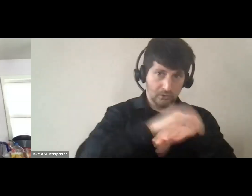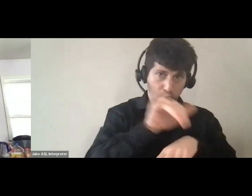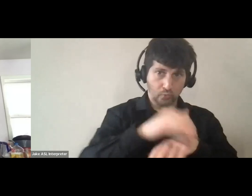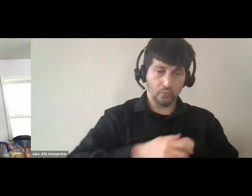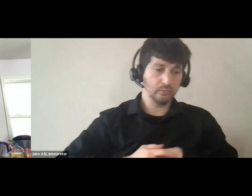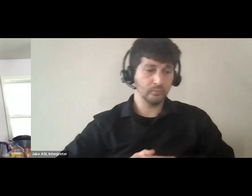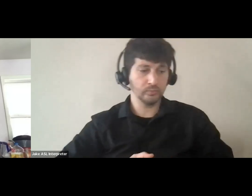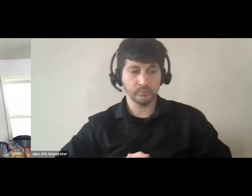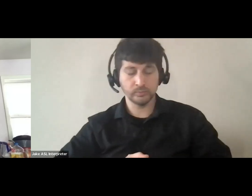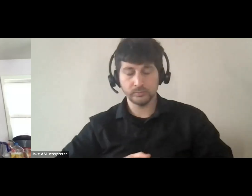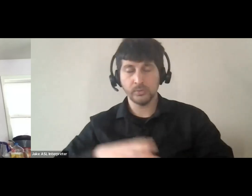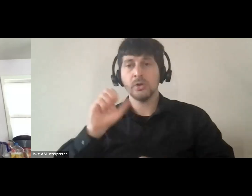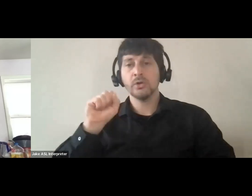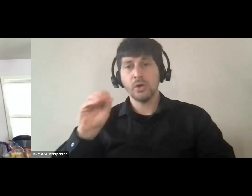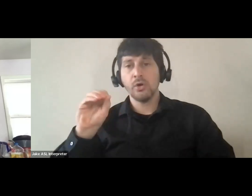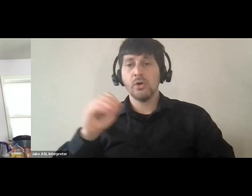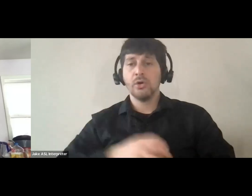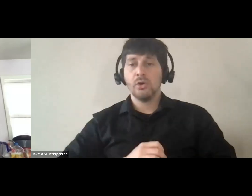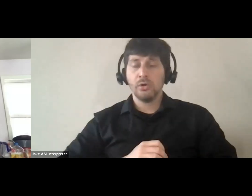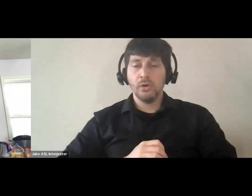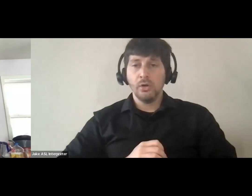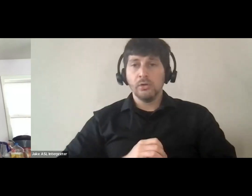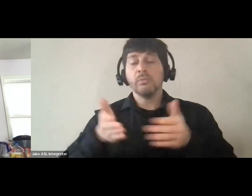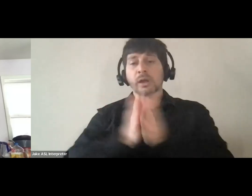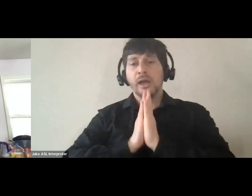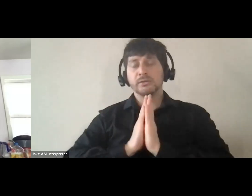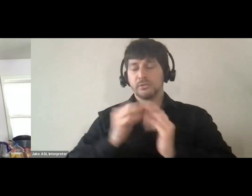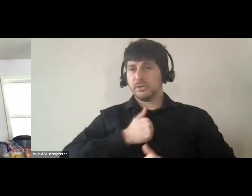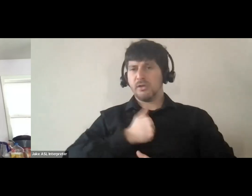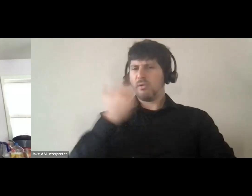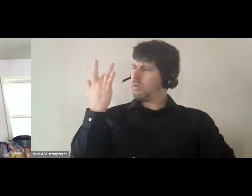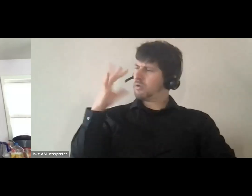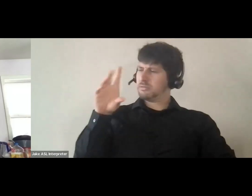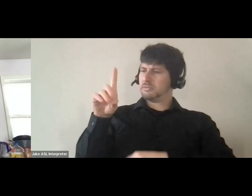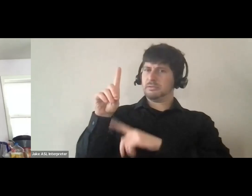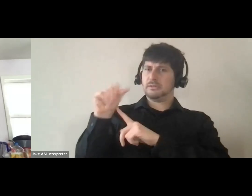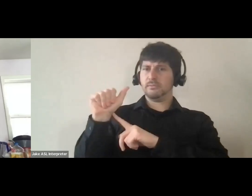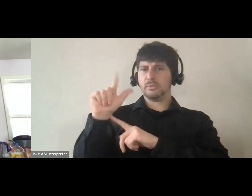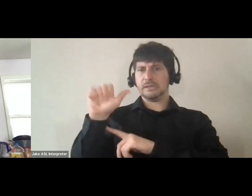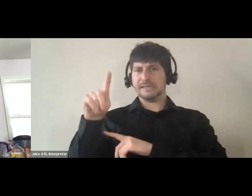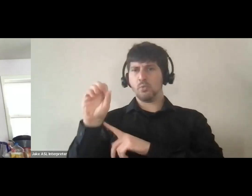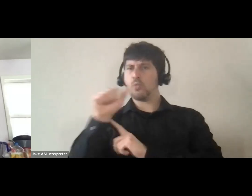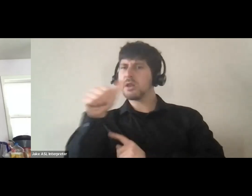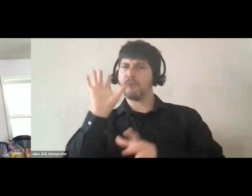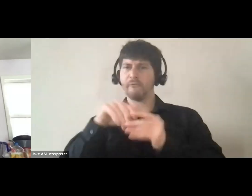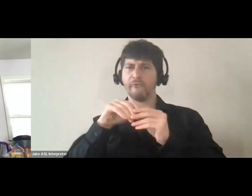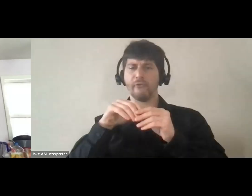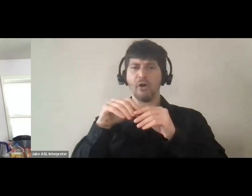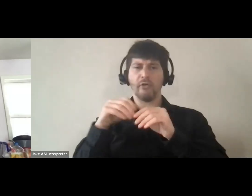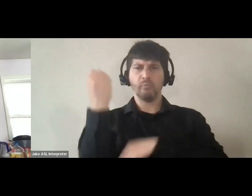Especially we don't speak English.